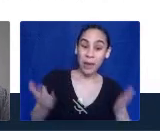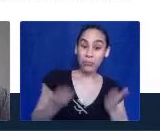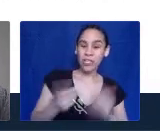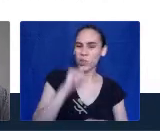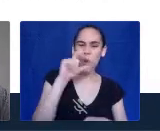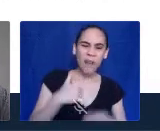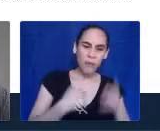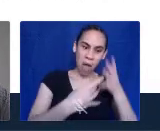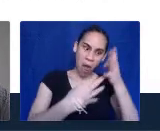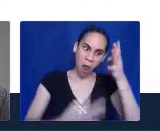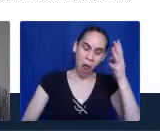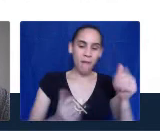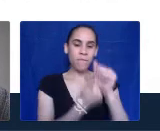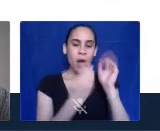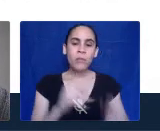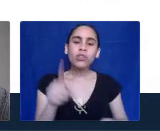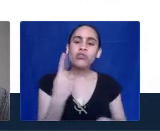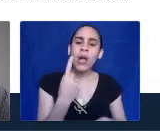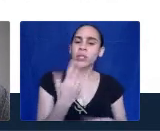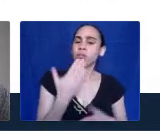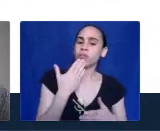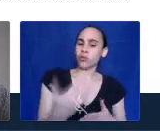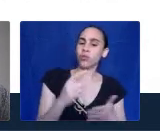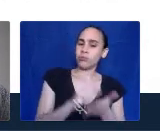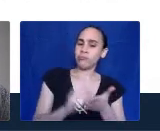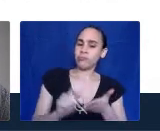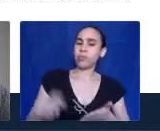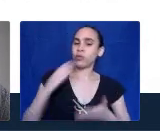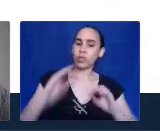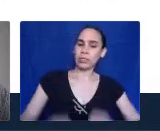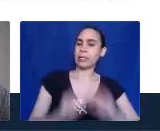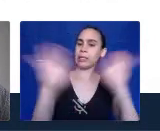have good writing right you just need to make it clear how you think and how you talk right